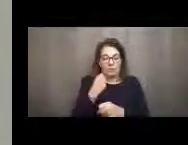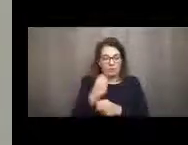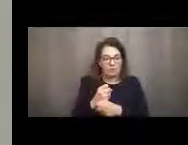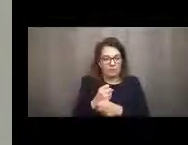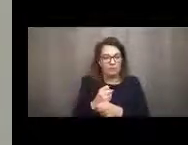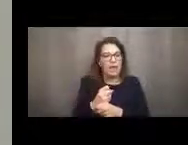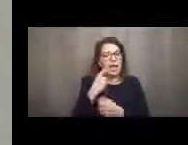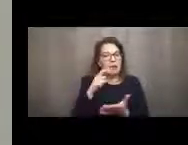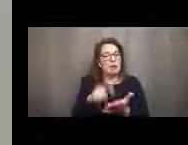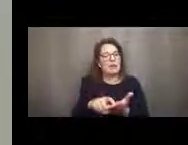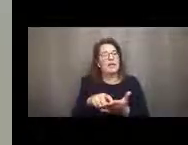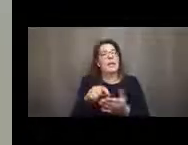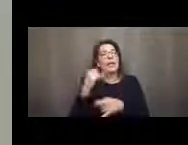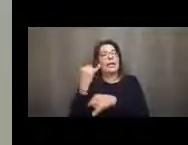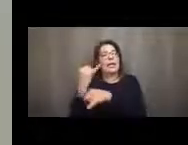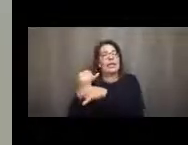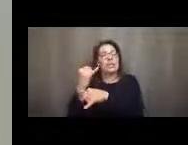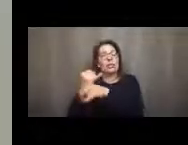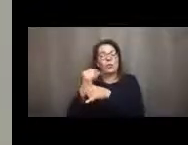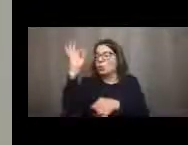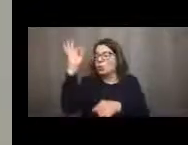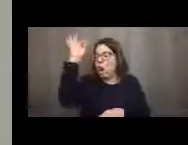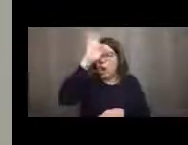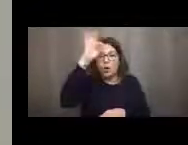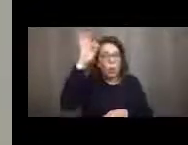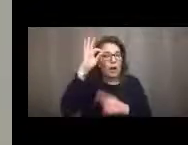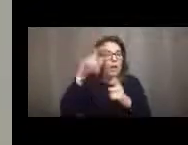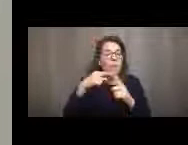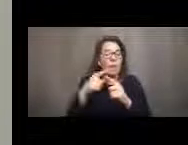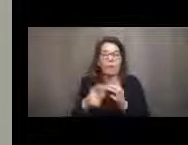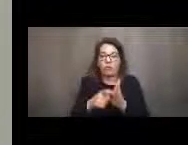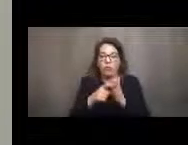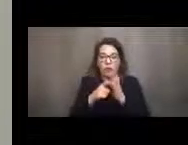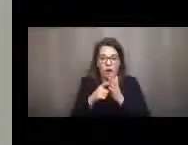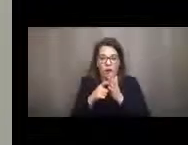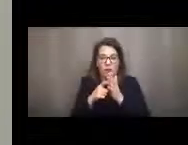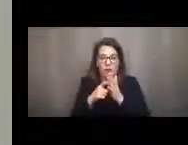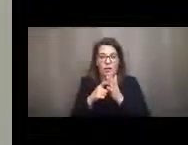is that Institutions were unaware about the requirement to submit a policy.